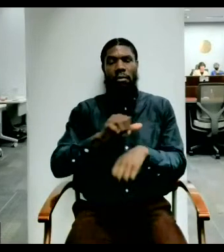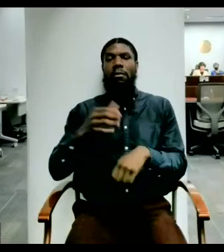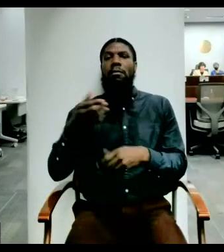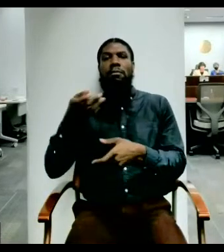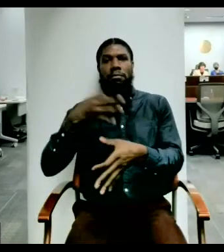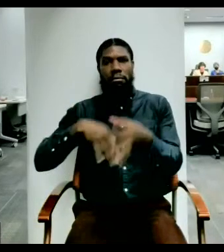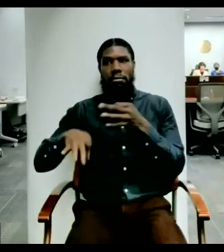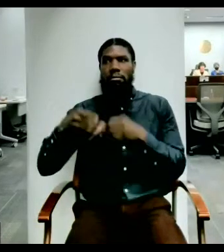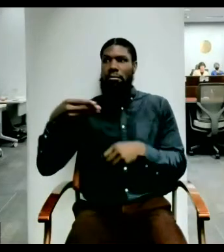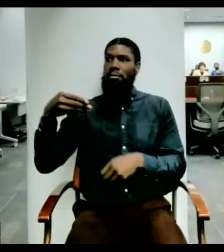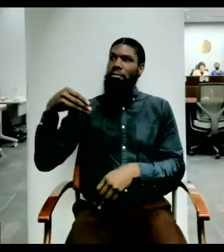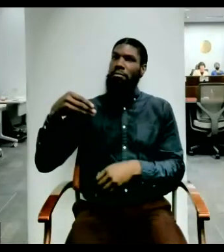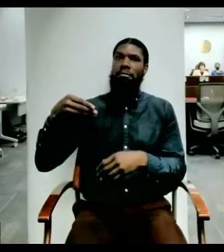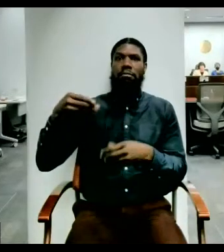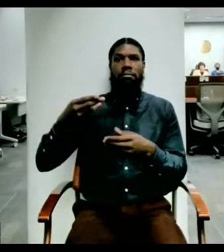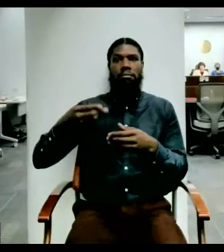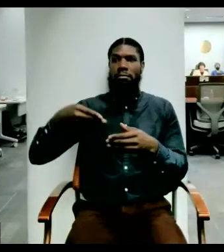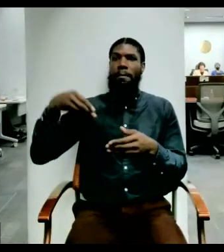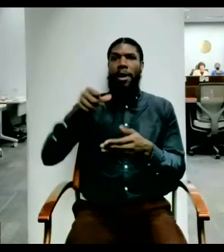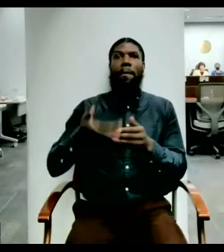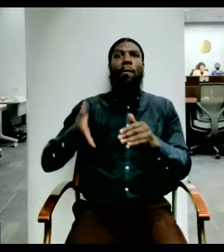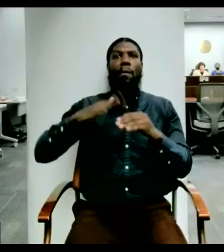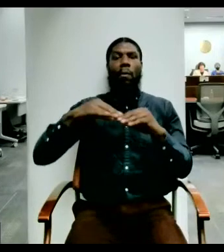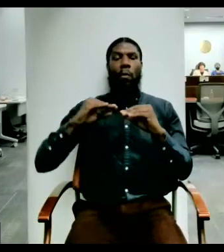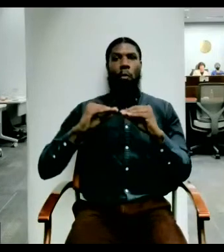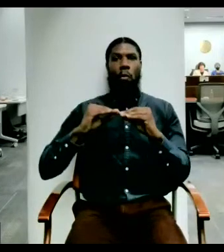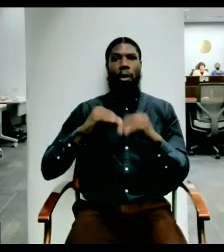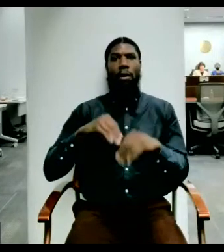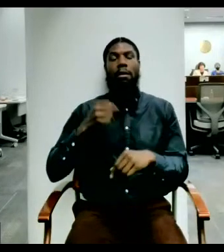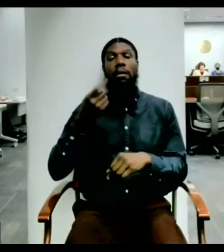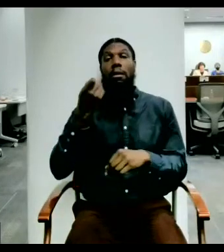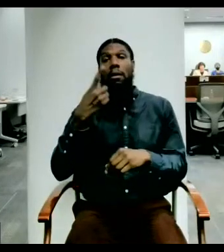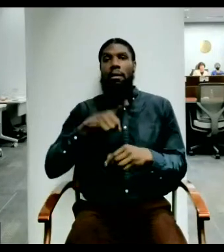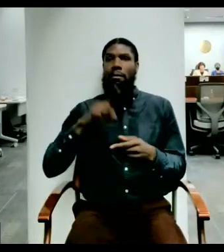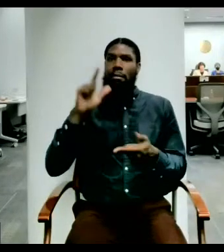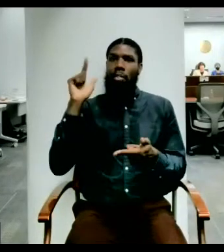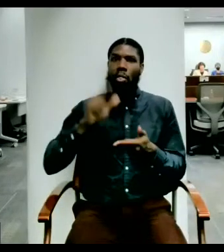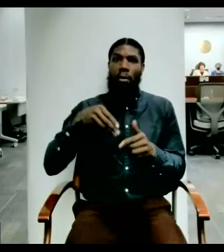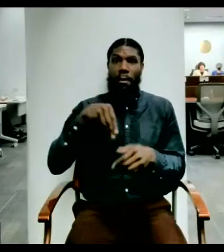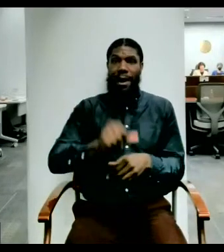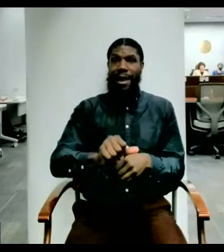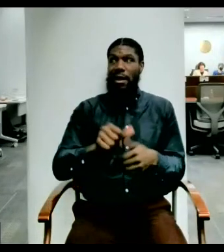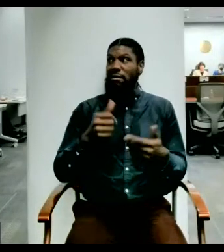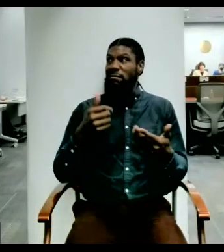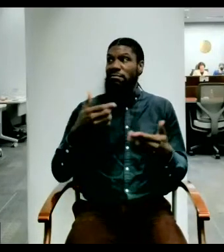know in lower paid occupations there is a higher concentration of workers of color, of woman,